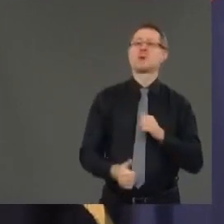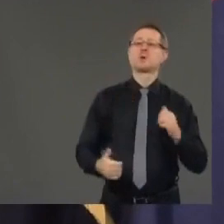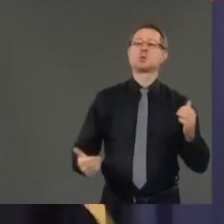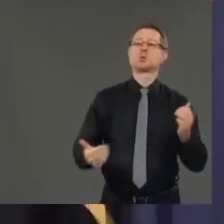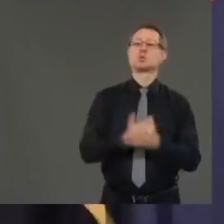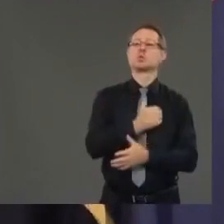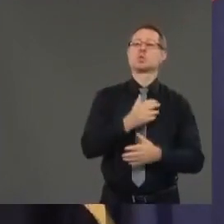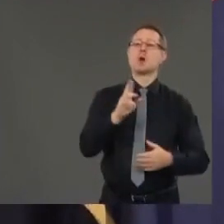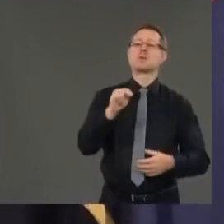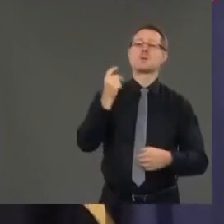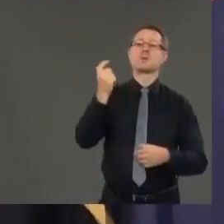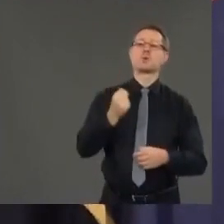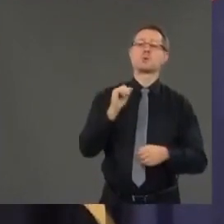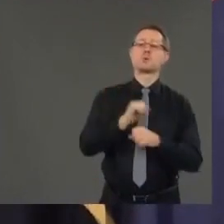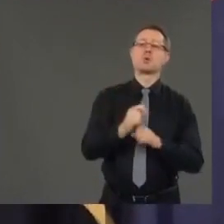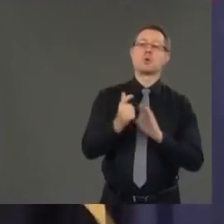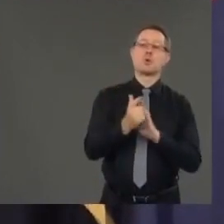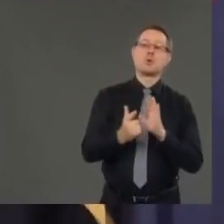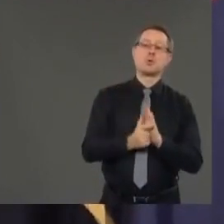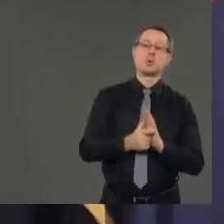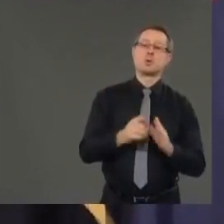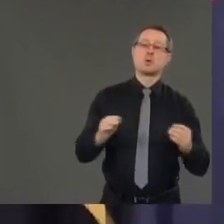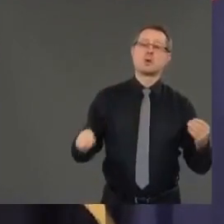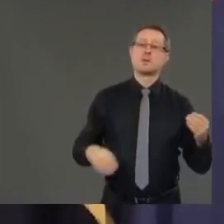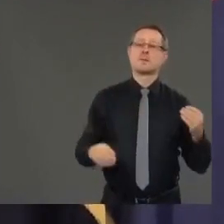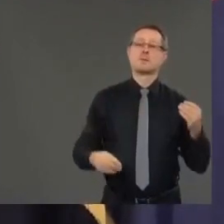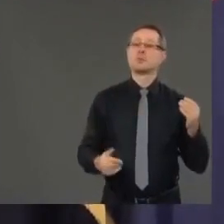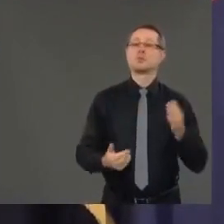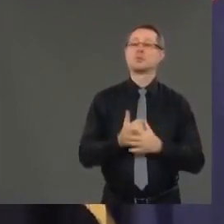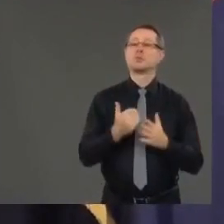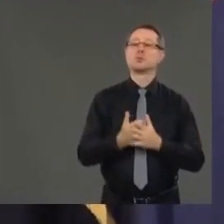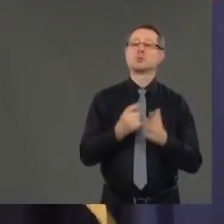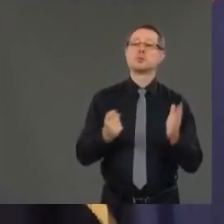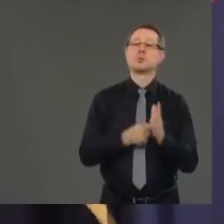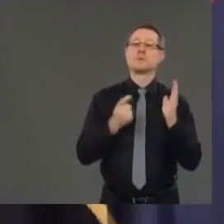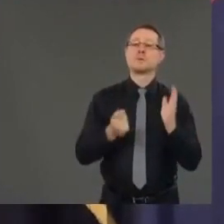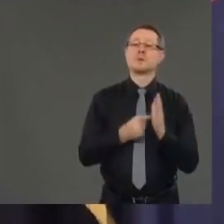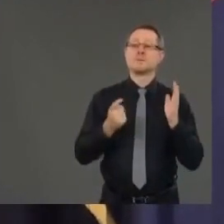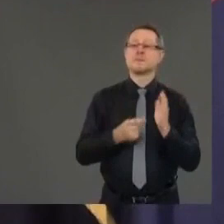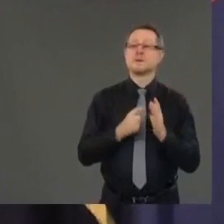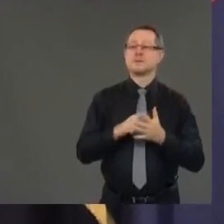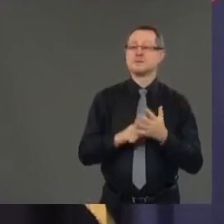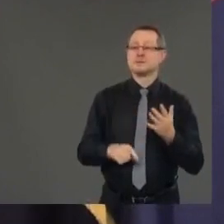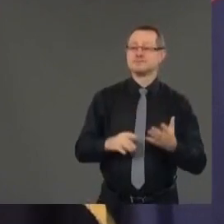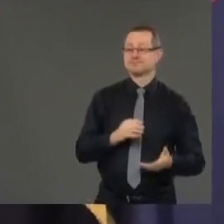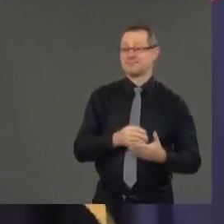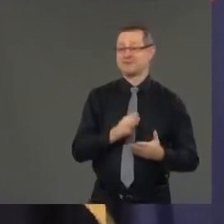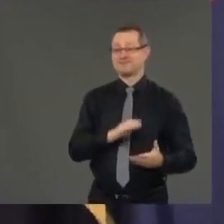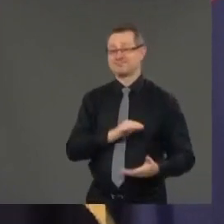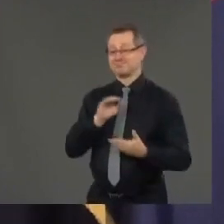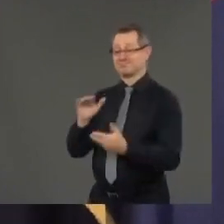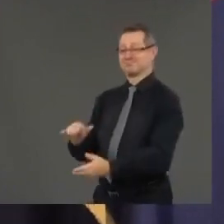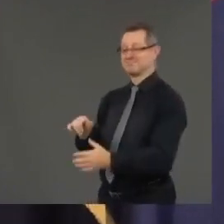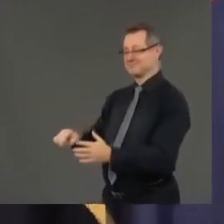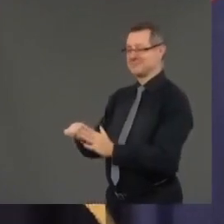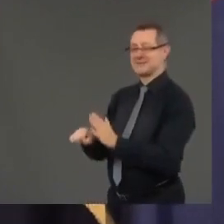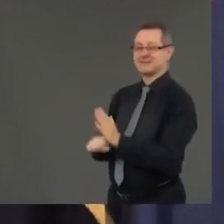REMEMBER WHAT THE FEDERAL GOVERNMENT DID, IS THEY PASSED A NEW UNEMPLOYMENT LAW WITH NEW REQUIREMENTS AND NEW